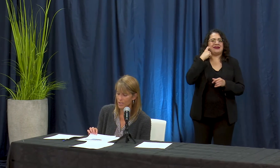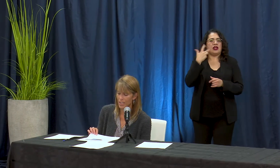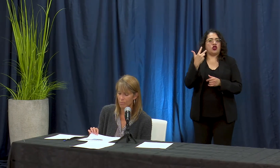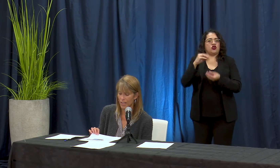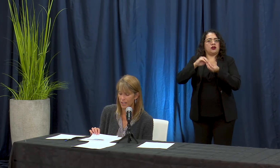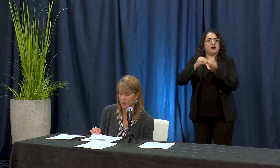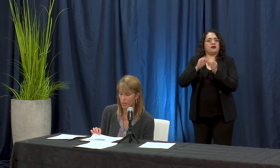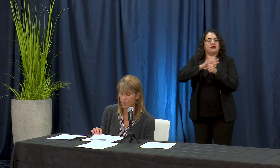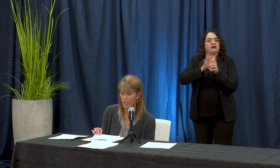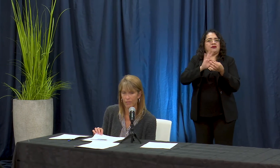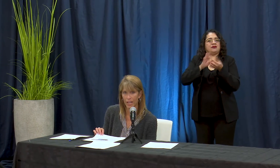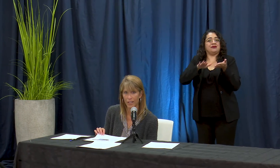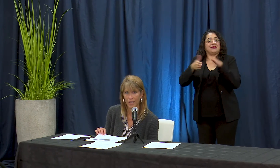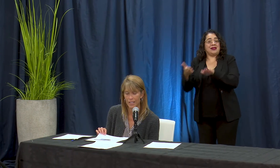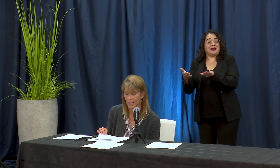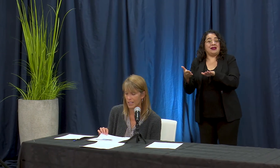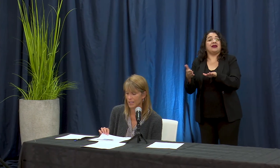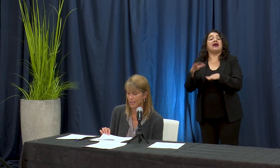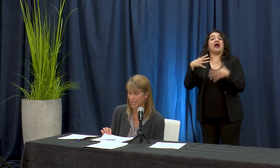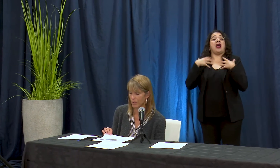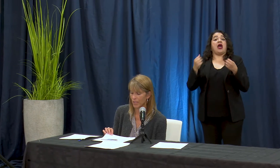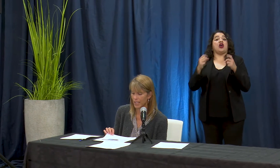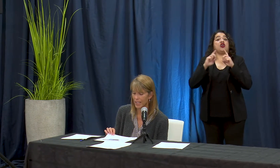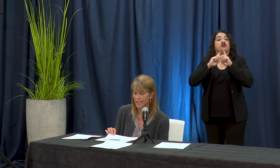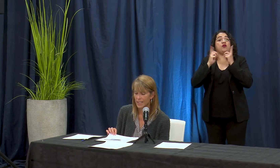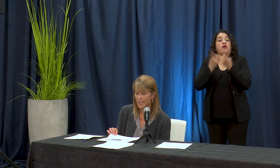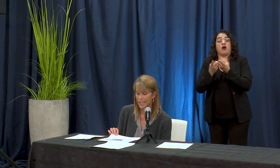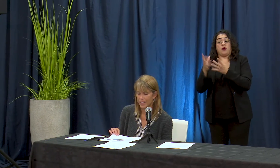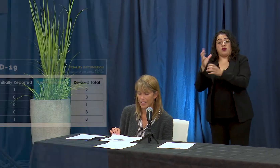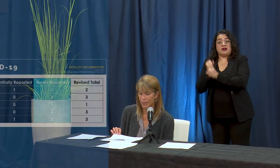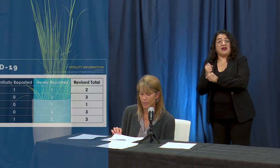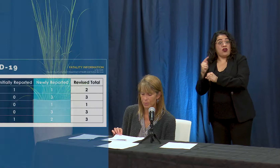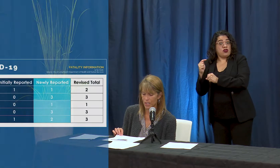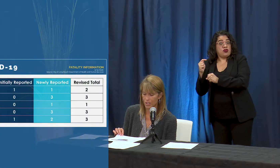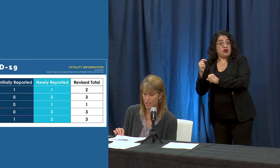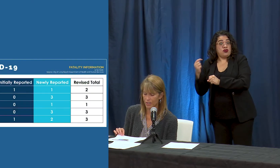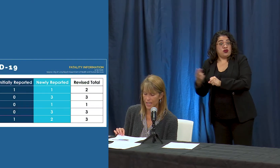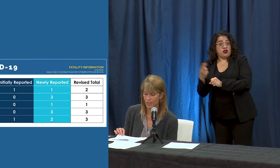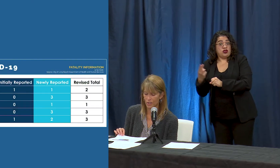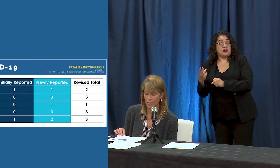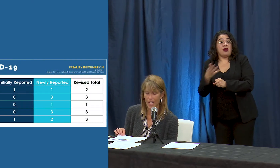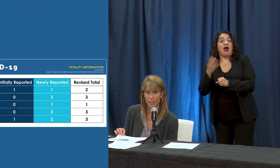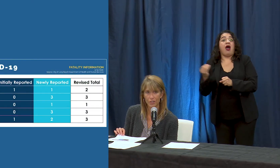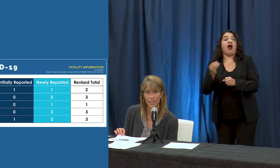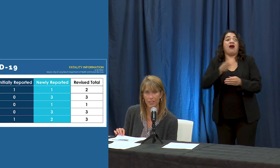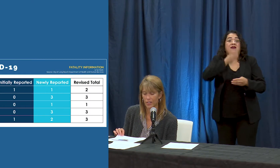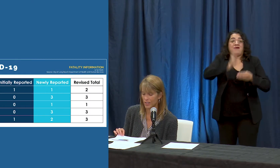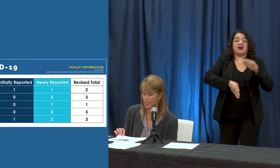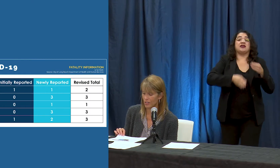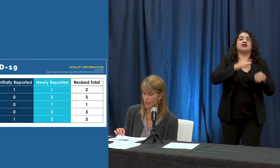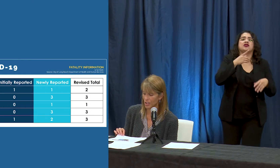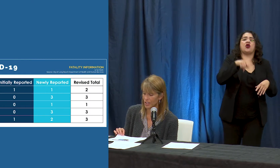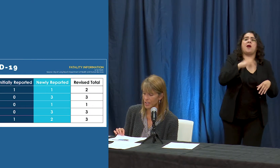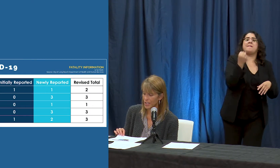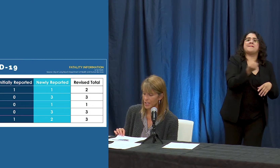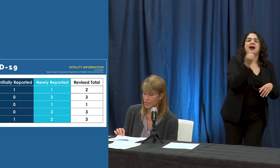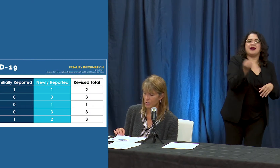received by the Health Department and finalized late on Monday. The table that's being shown now shows the actual dates that these deaths occurred so you